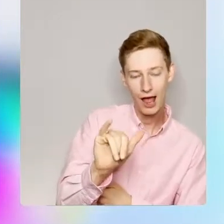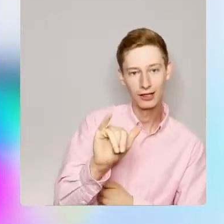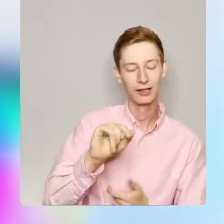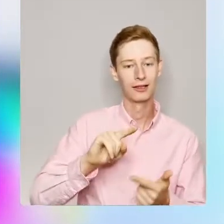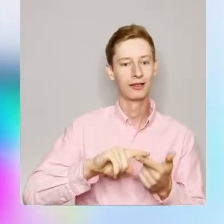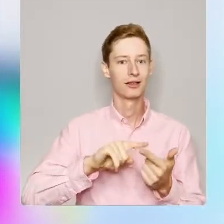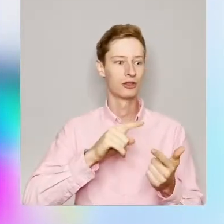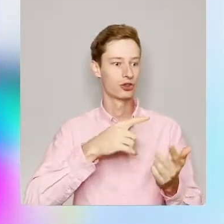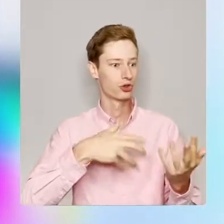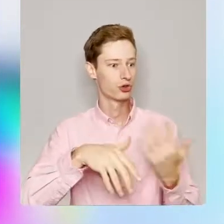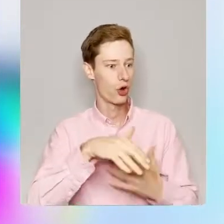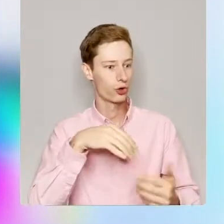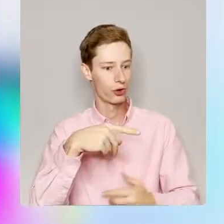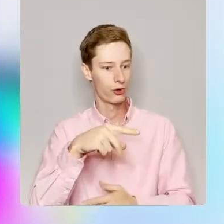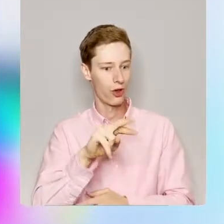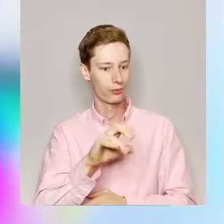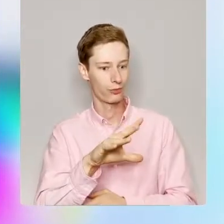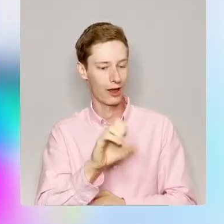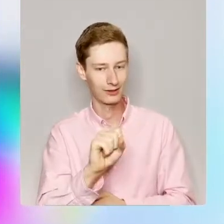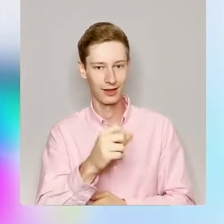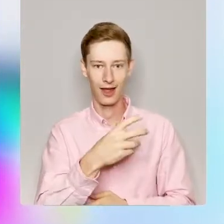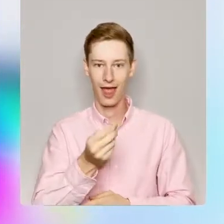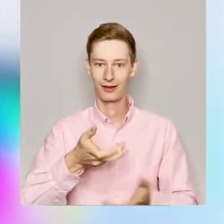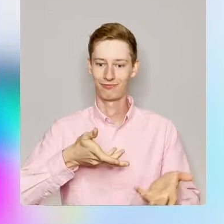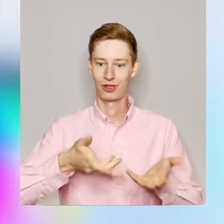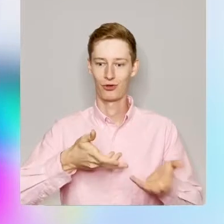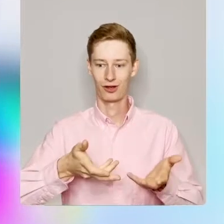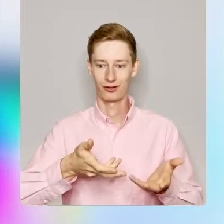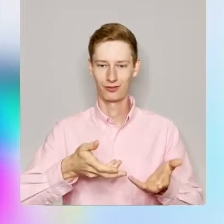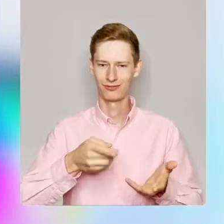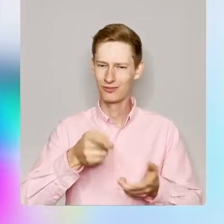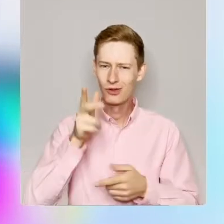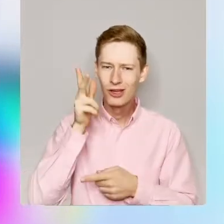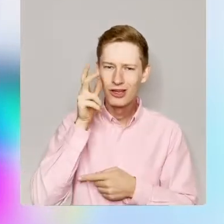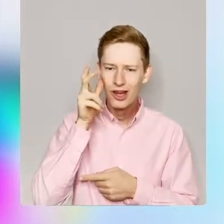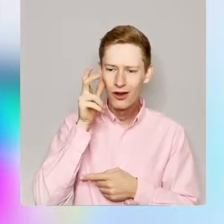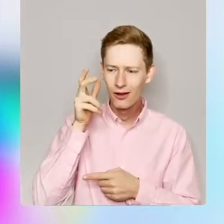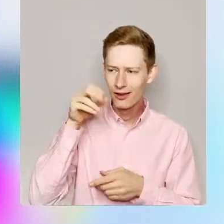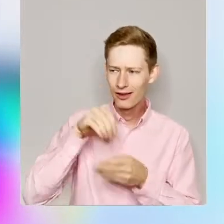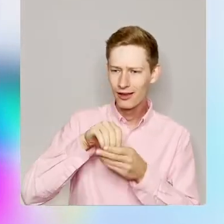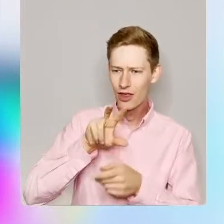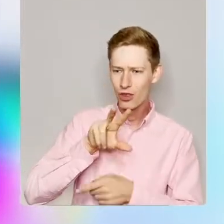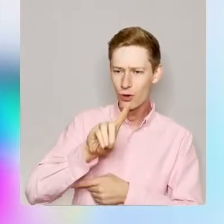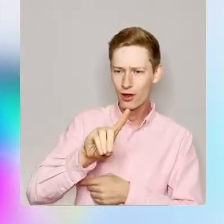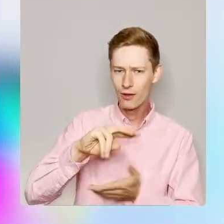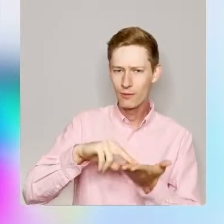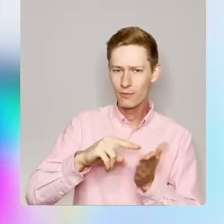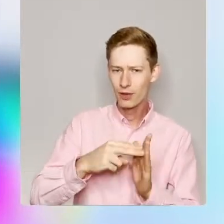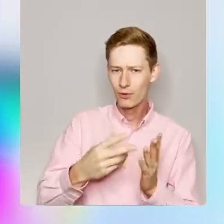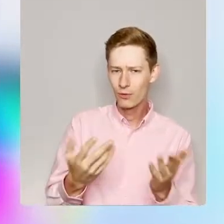What does it mean to hear sound in three dimensions? In real life, we don't just hear sound